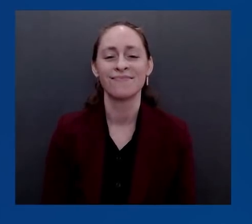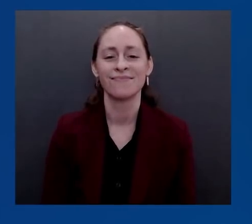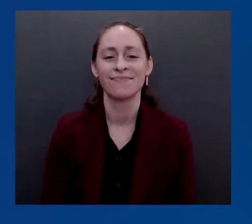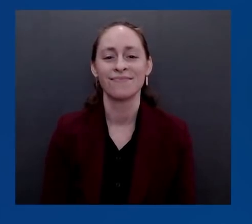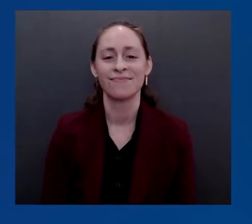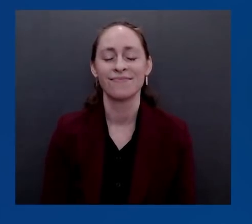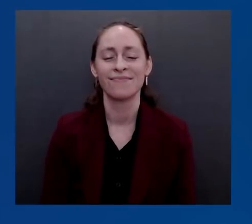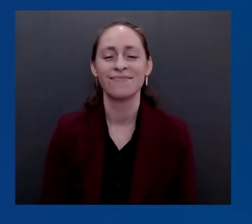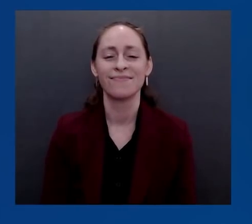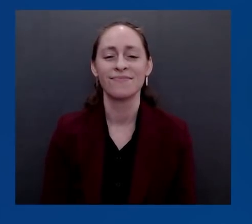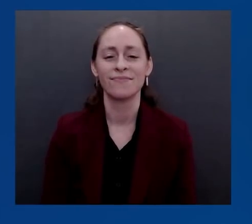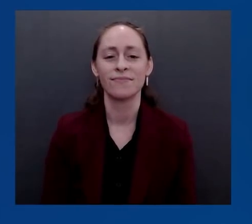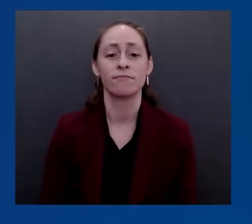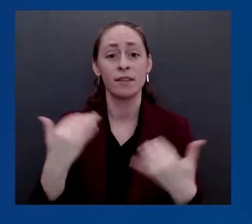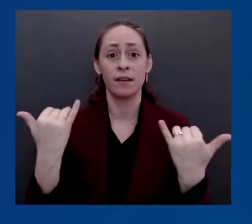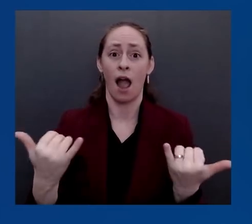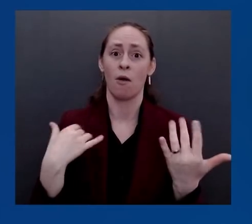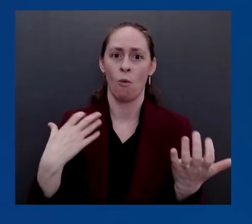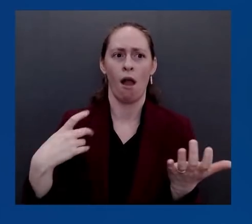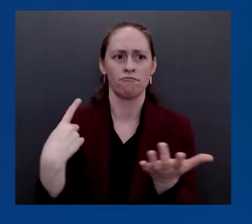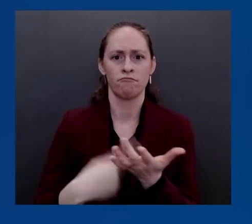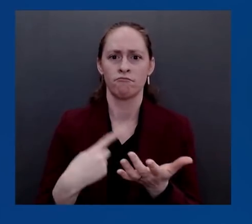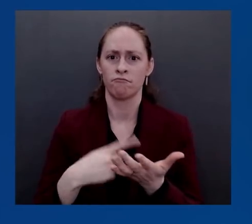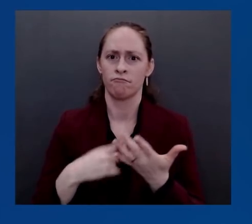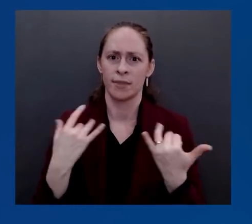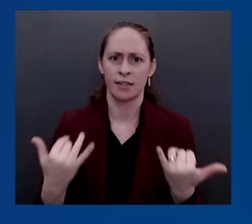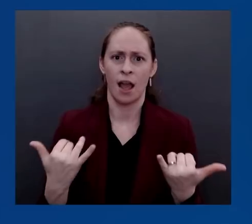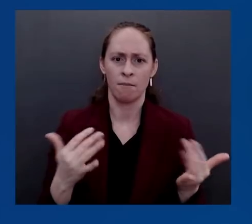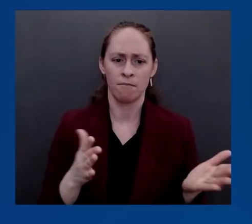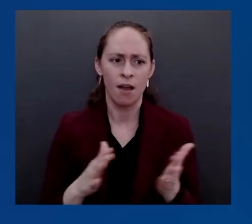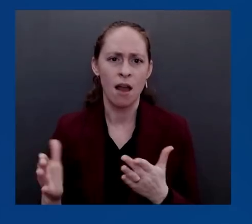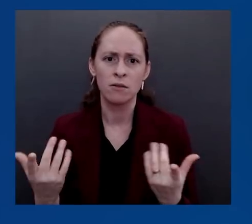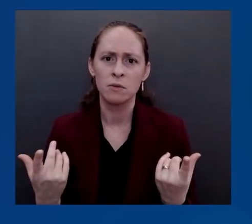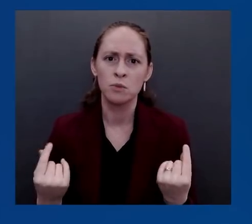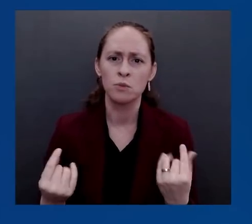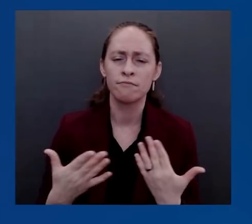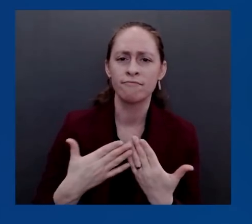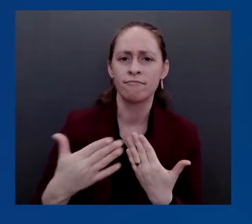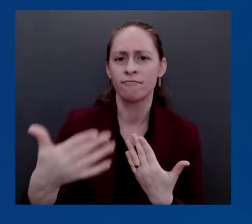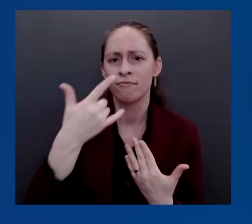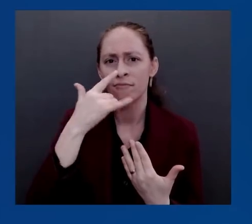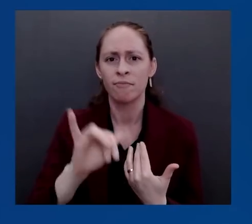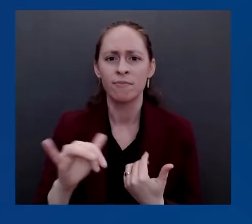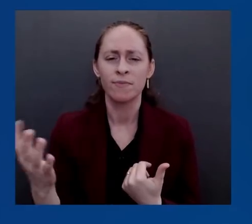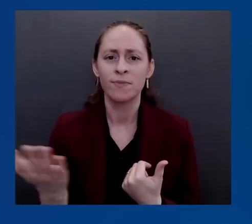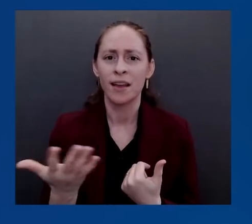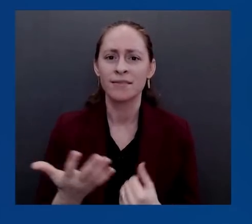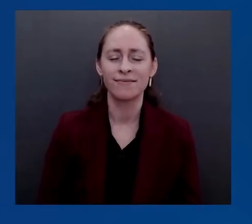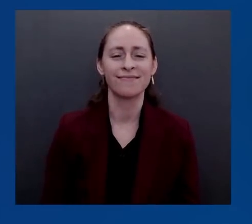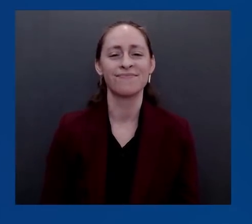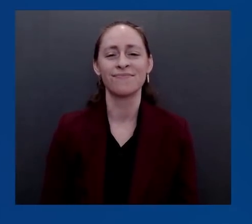We've made tremendous progress in our ability to protect ourselves against COVID-19. Seventy-five percent --